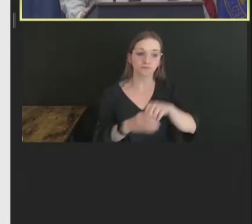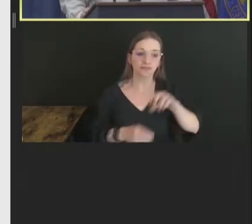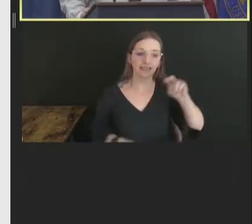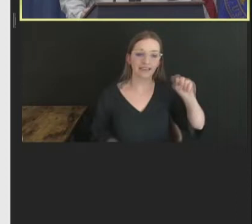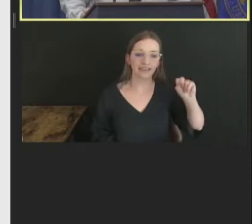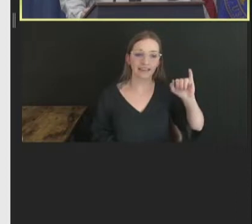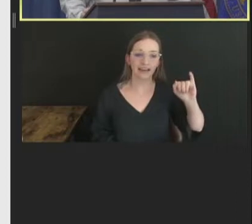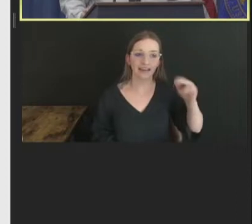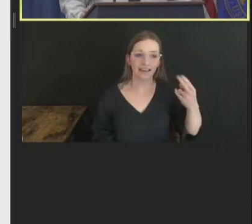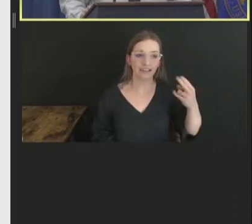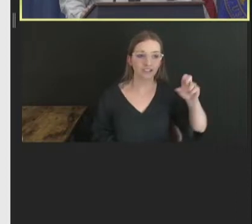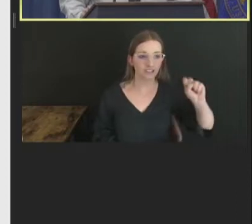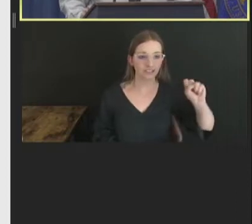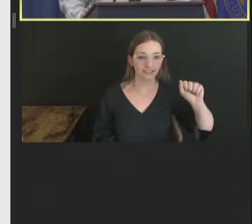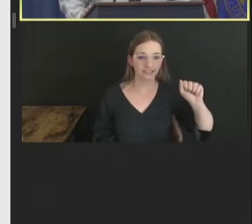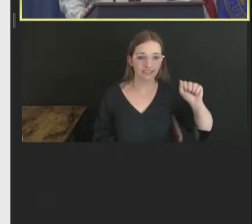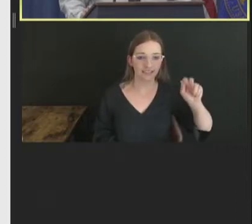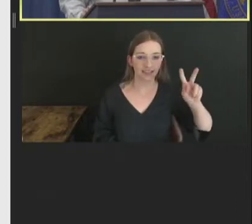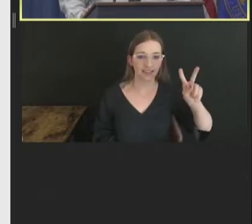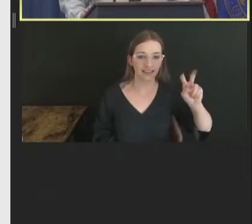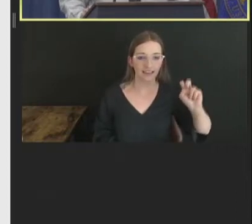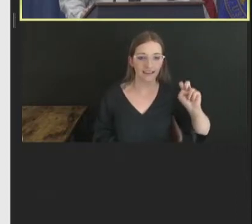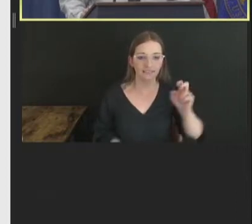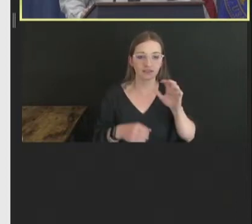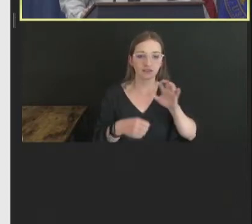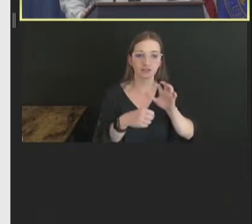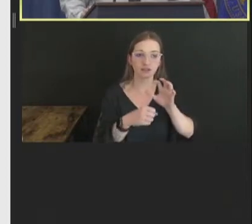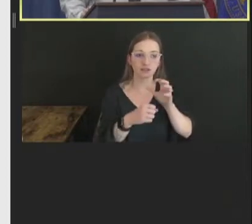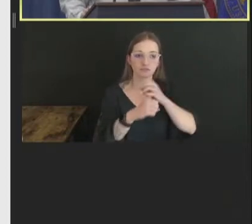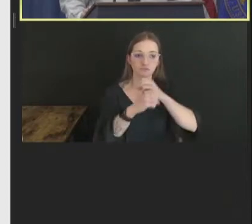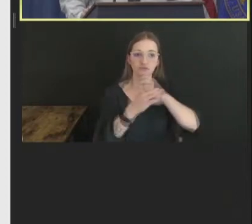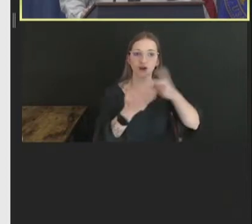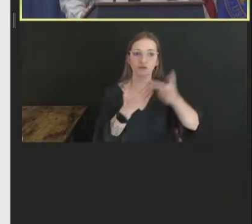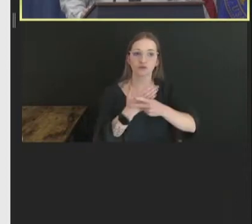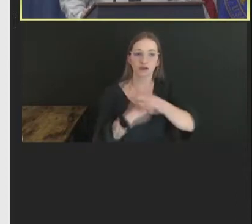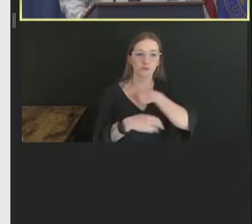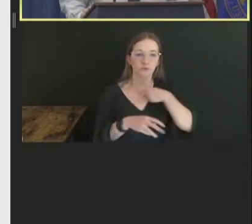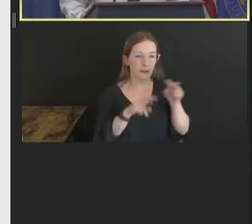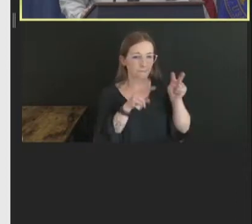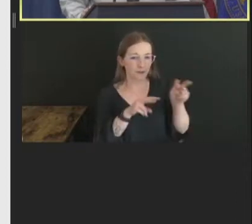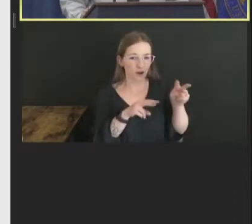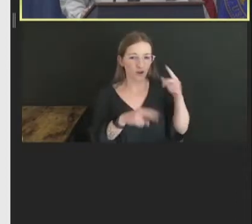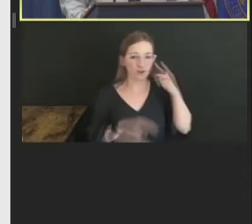which is essentially to monitor for SARS-CoV-2 mutations and understand how those mutations are